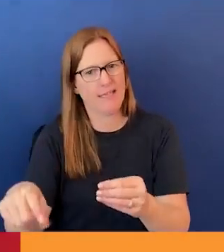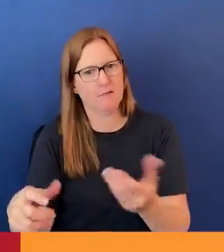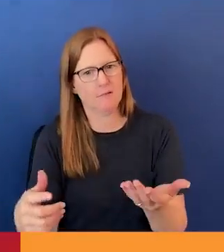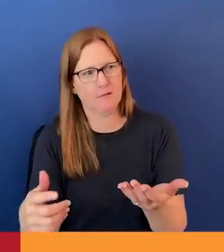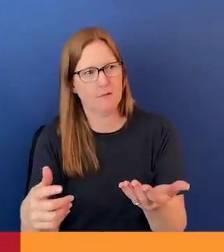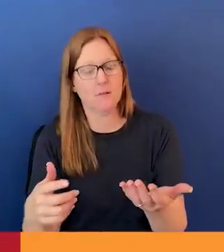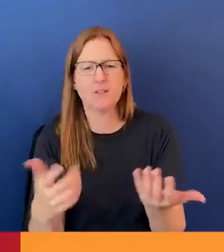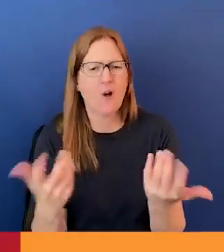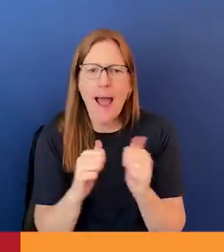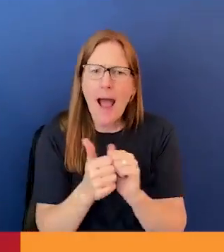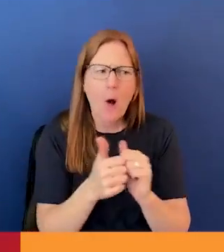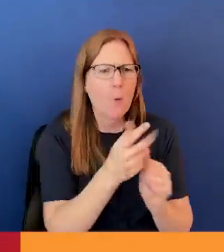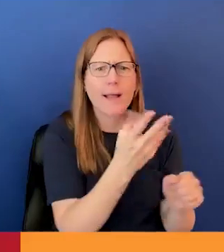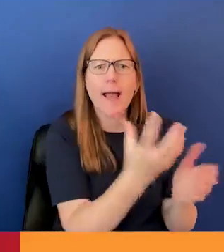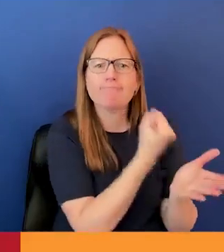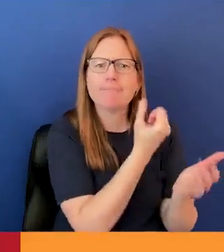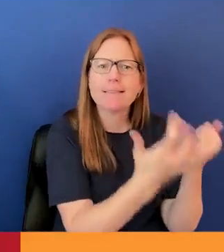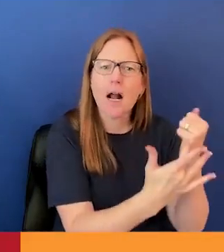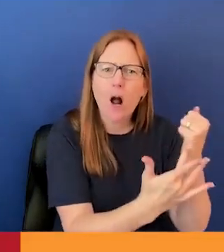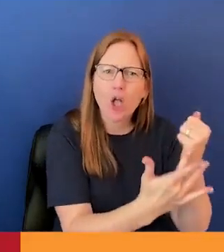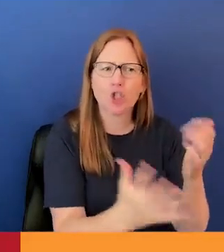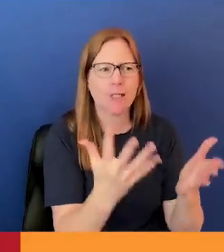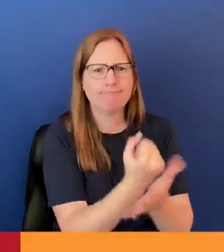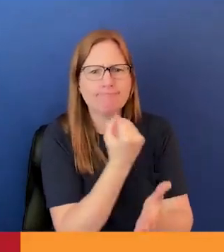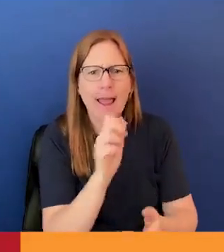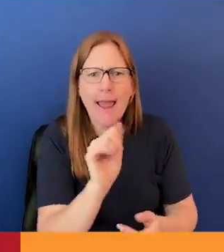So, how can technology and AI help solve these problems?